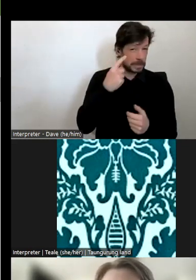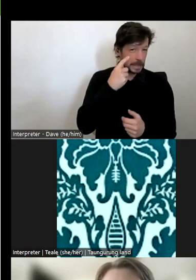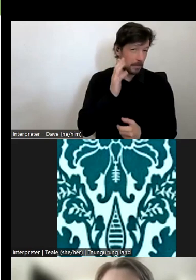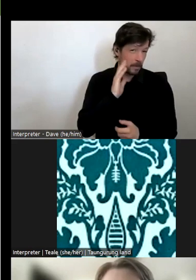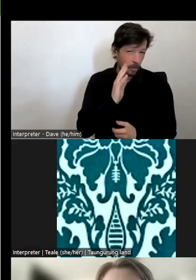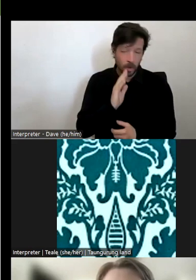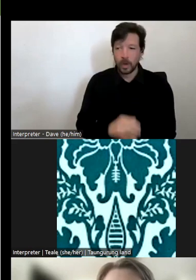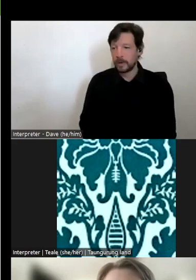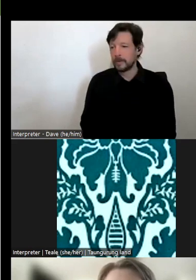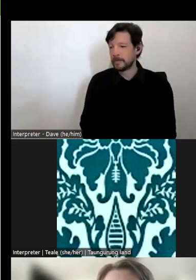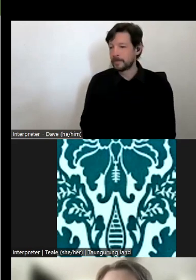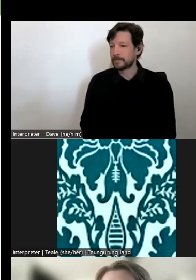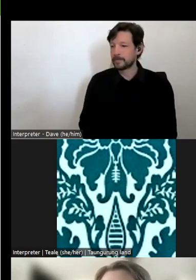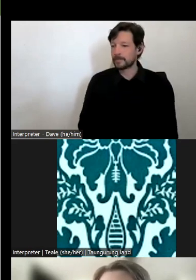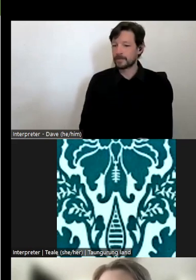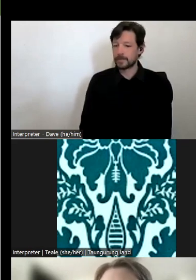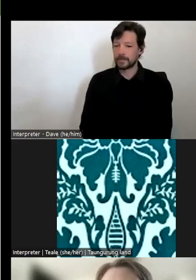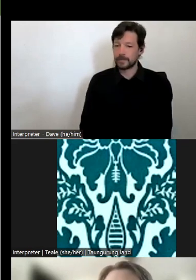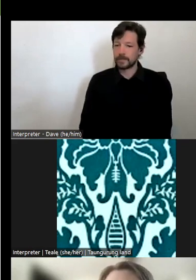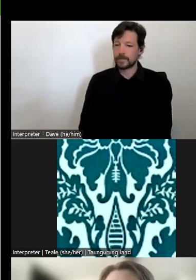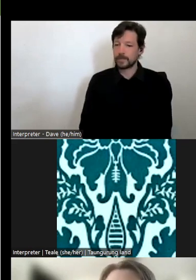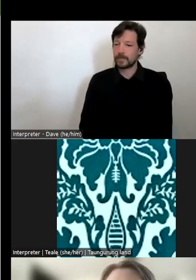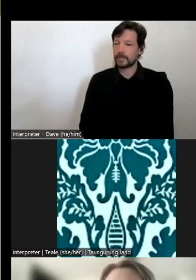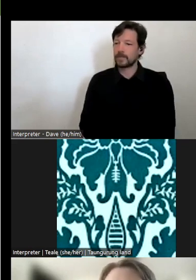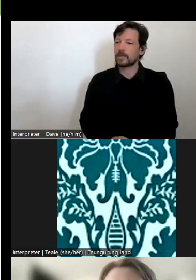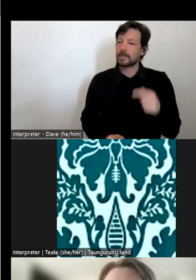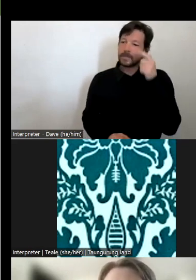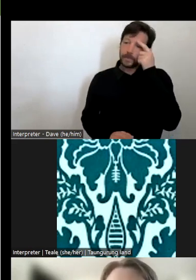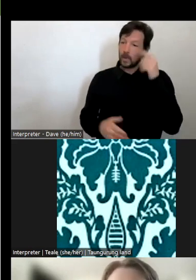So looking at the green is a section through the cochlear,